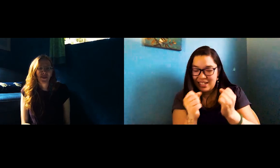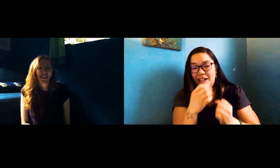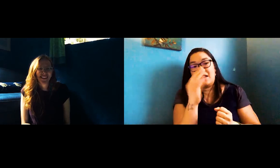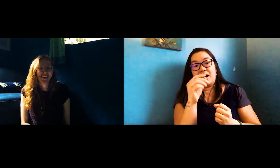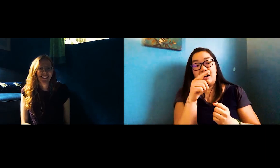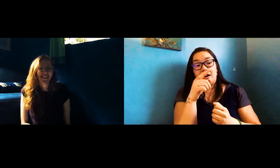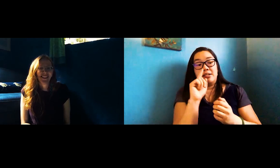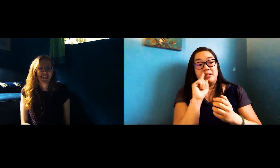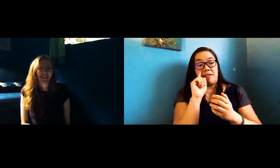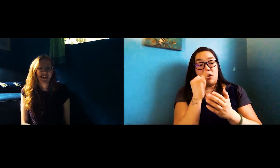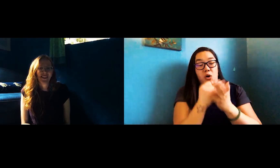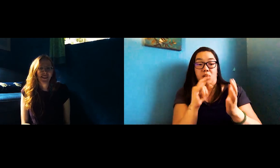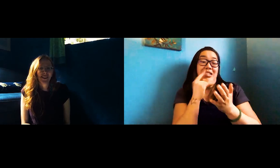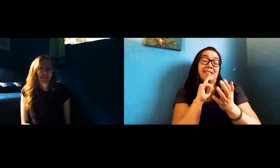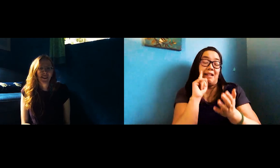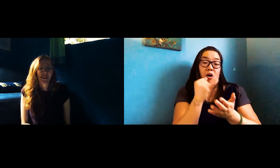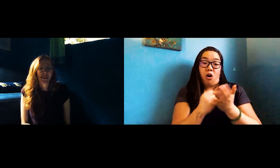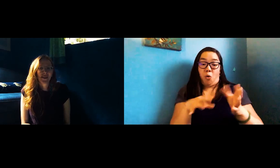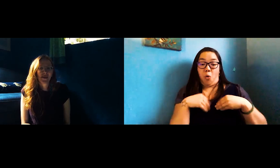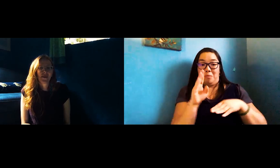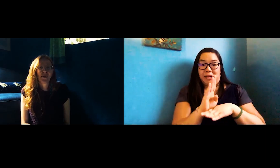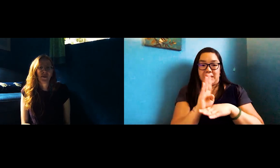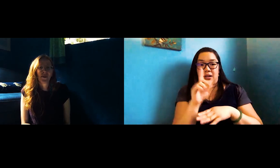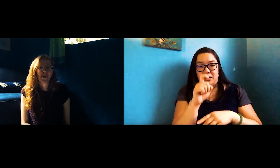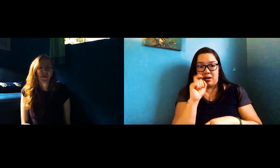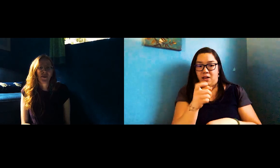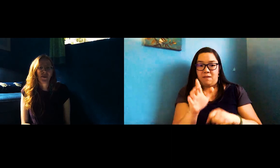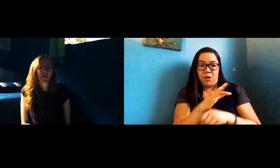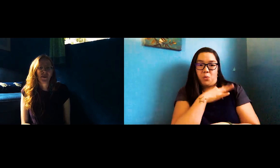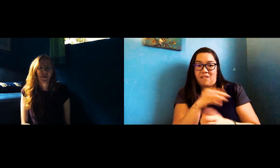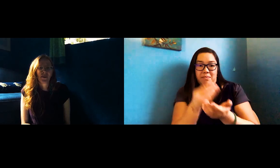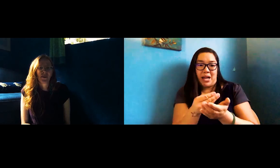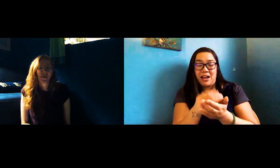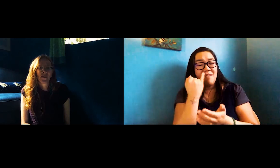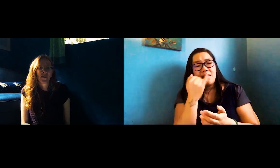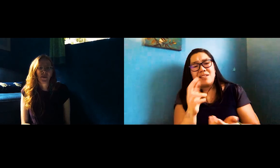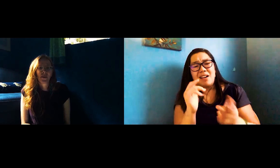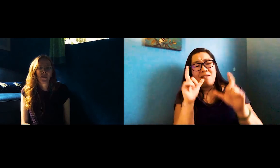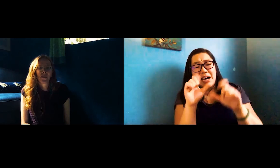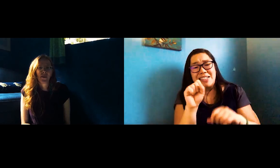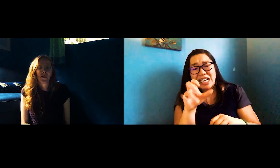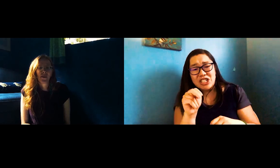deaf owned businesses deserve full pay for their work. If you're booking a photography session,